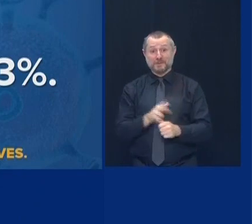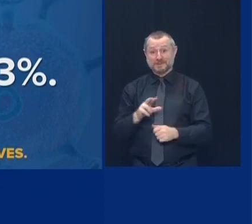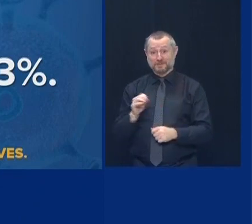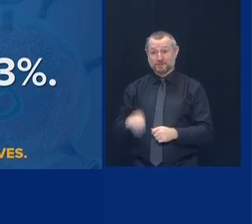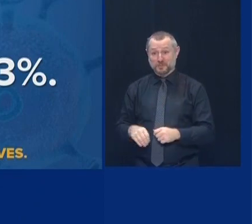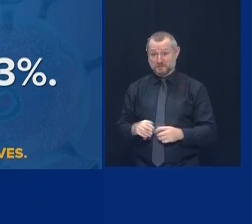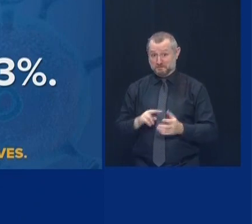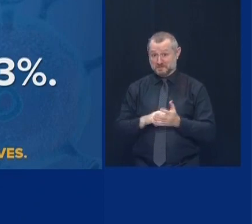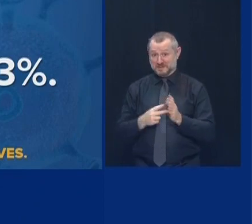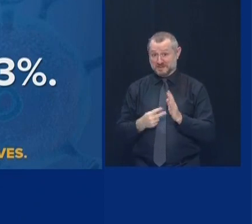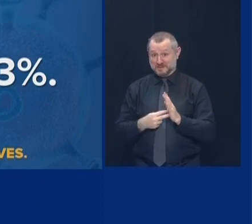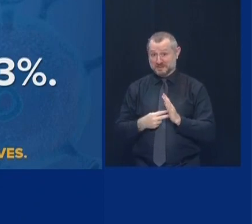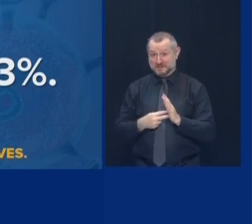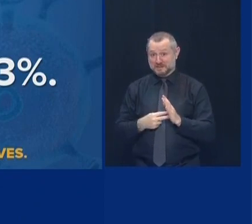HOW SAFE IS 3?